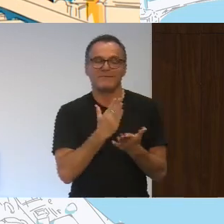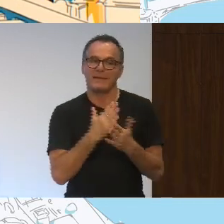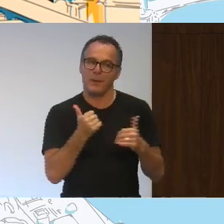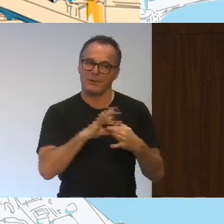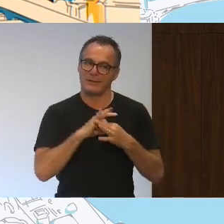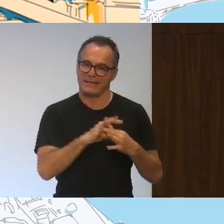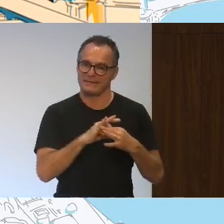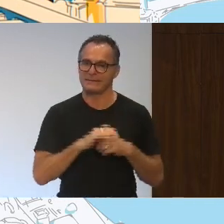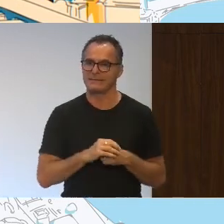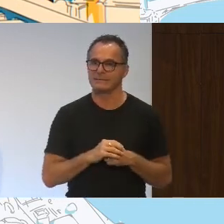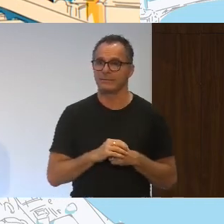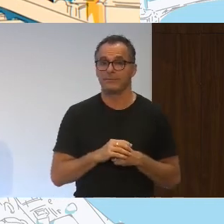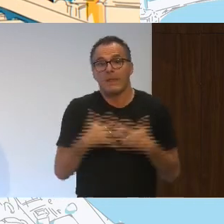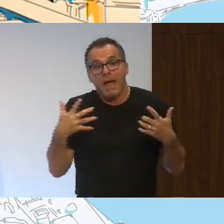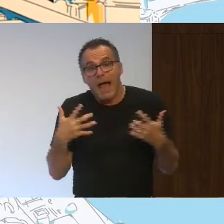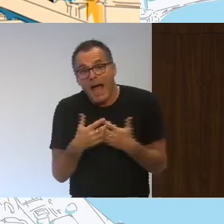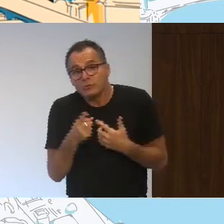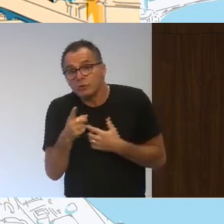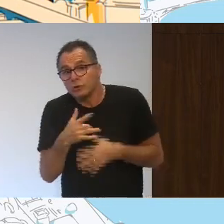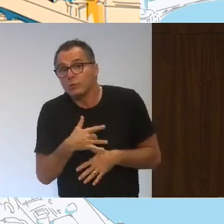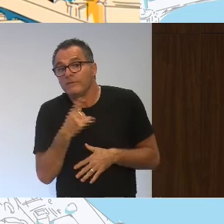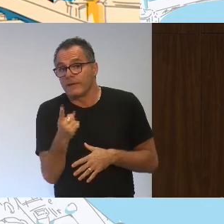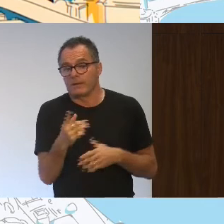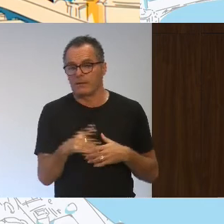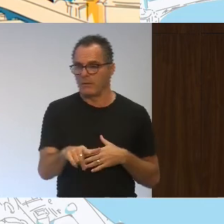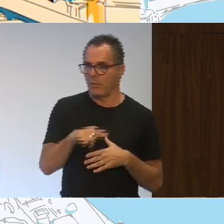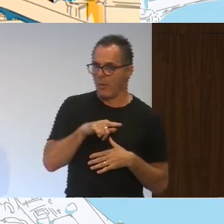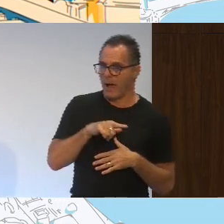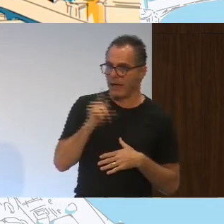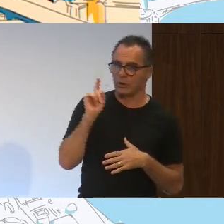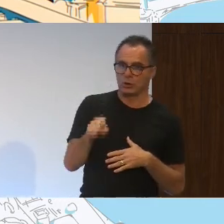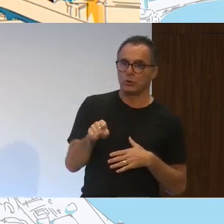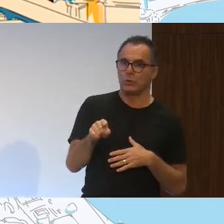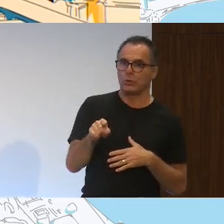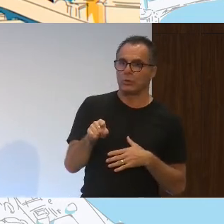How do you feel? Because you obviously is the pioneer you in LA.